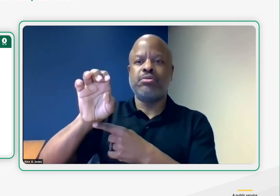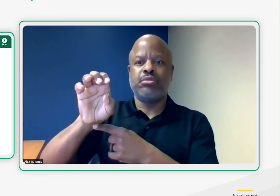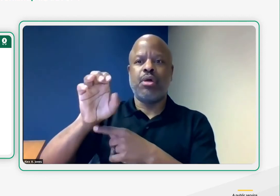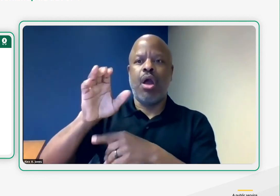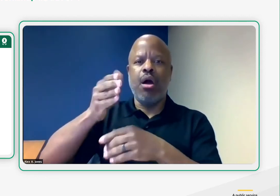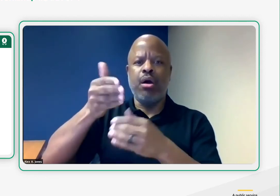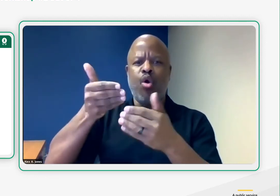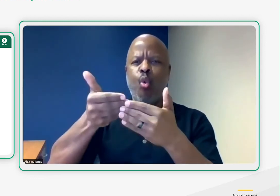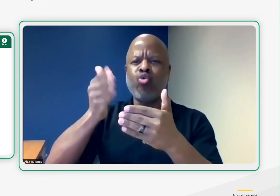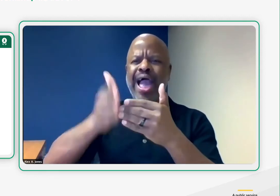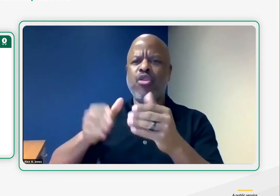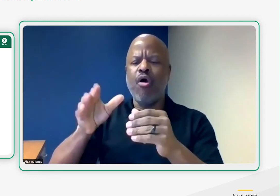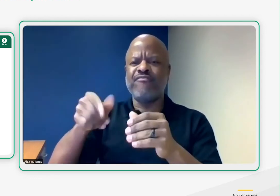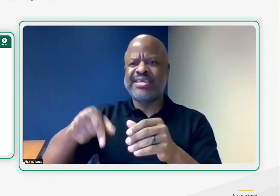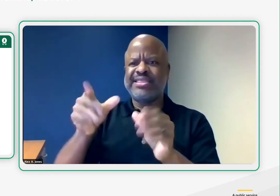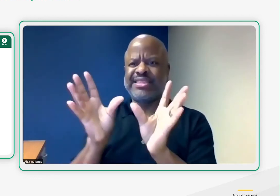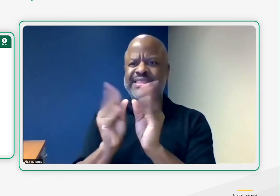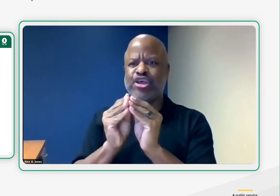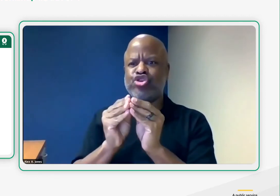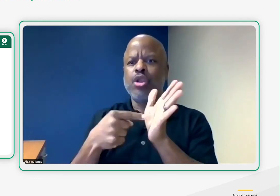I know that we're close to the end of the session.